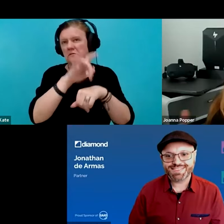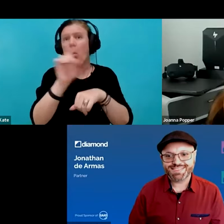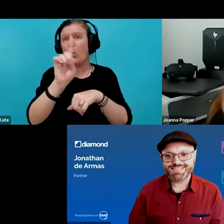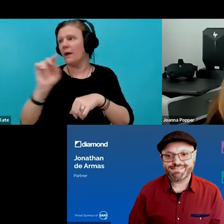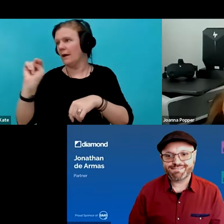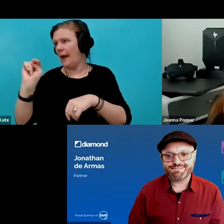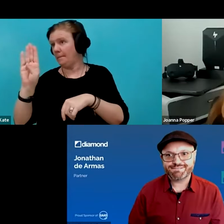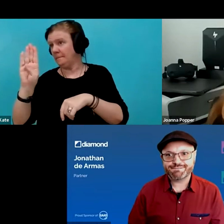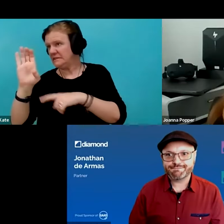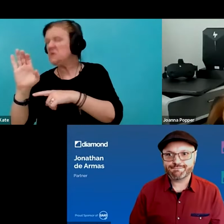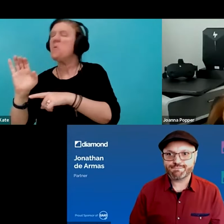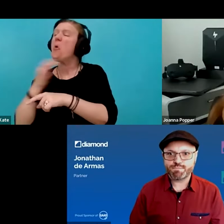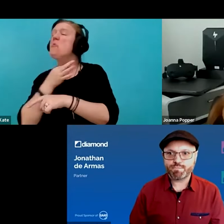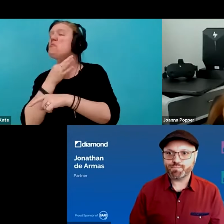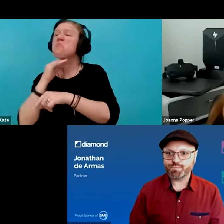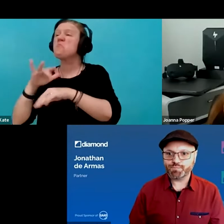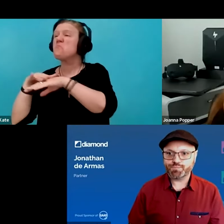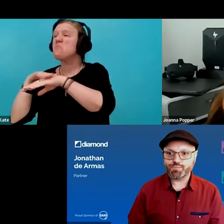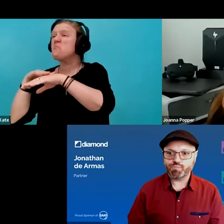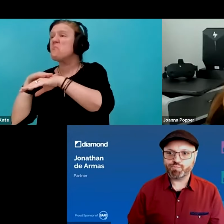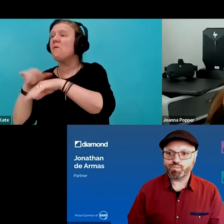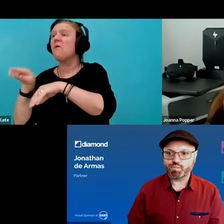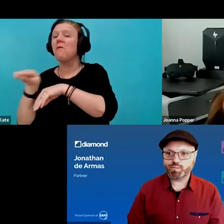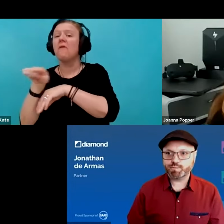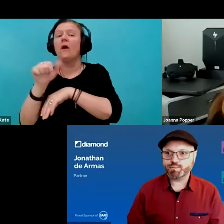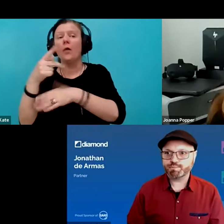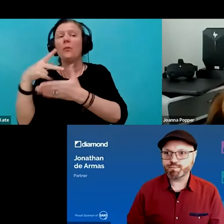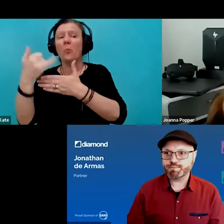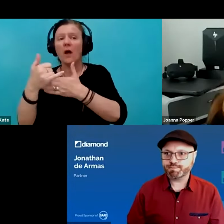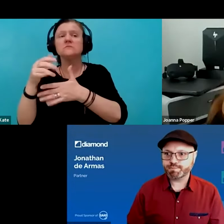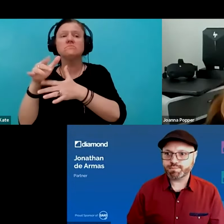gotten more and more into I was working on different projects and realized